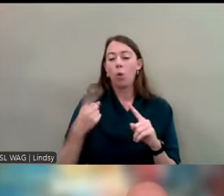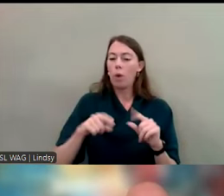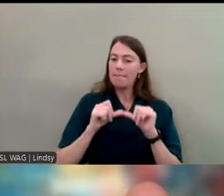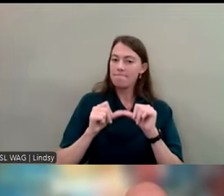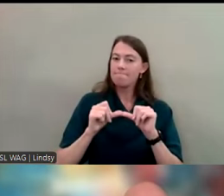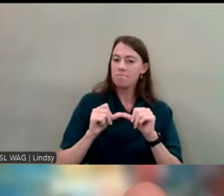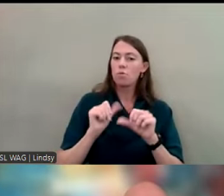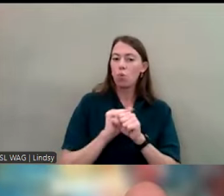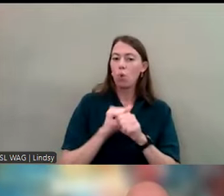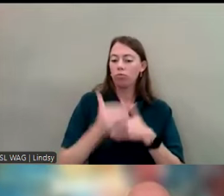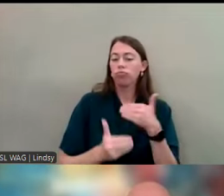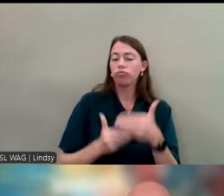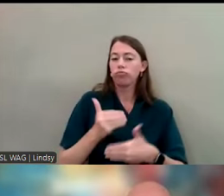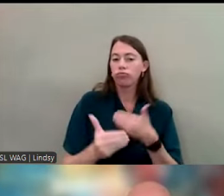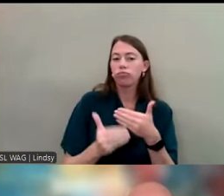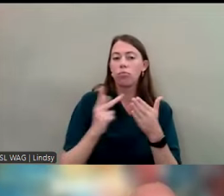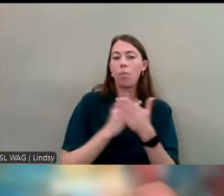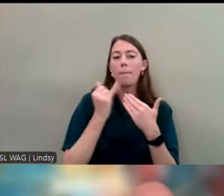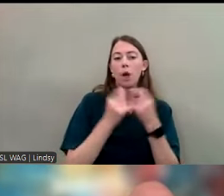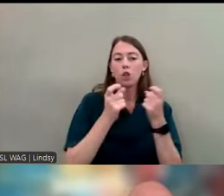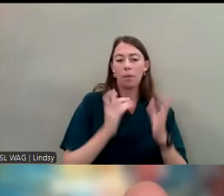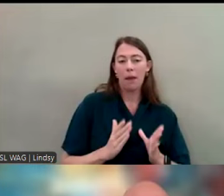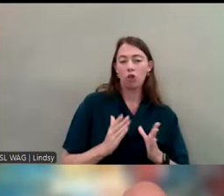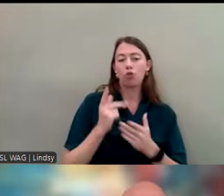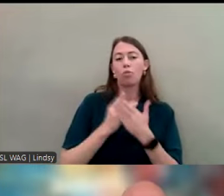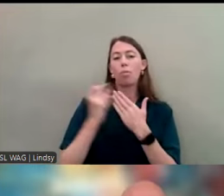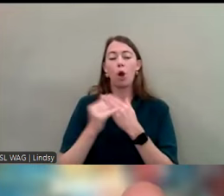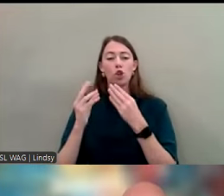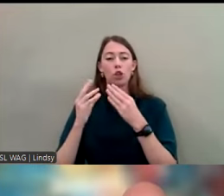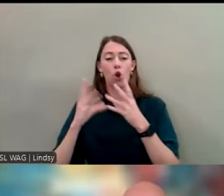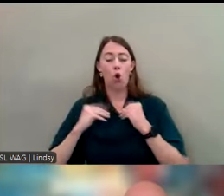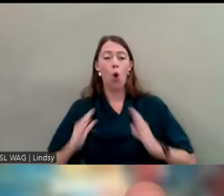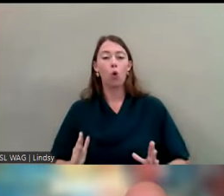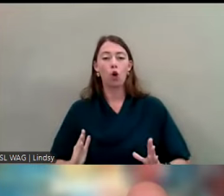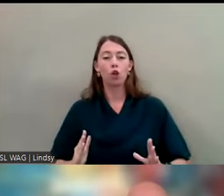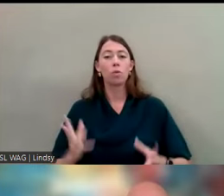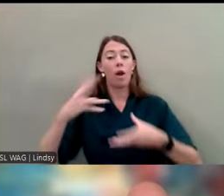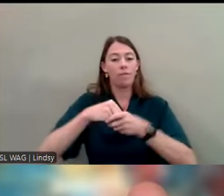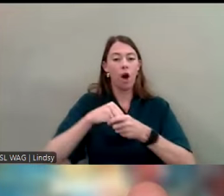involved, they started to understand the impacts to their customers. They started to understand the